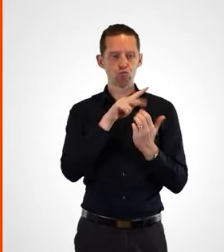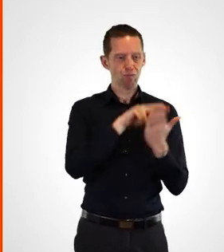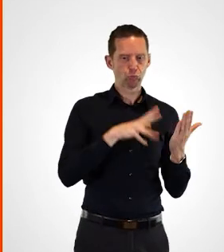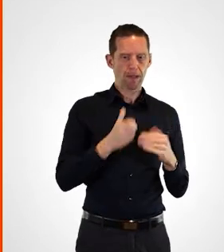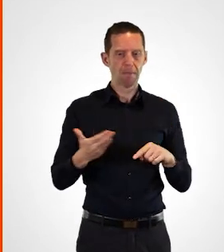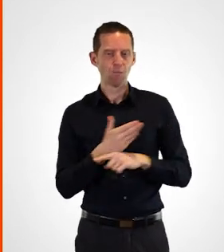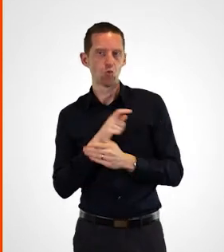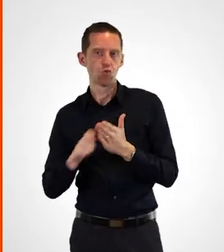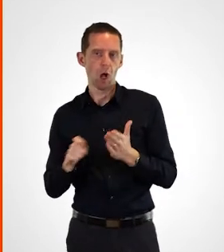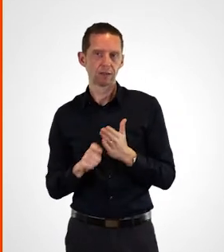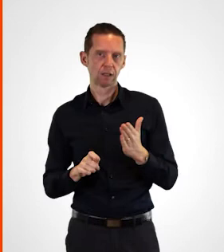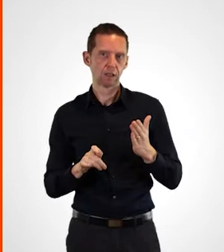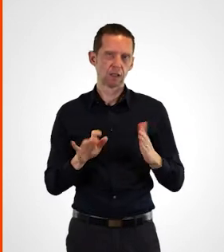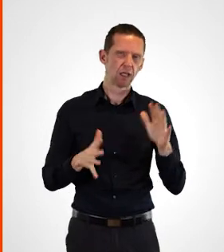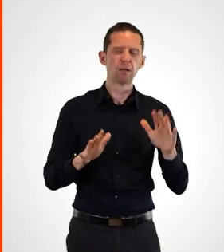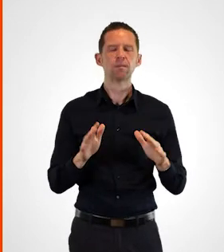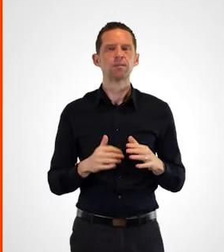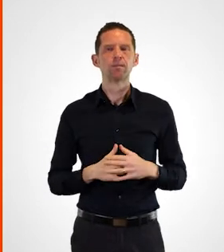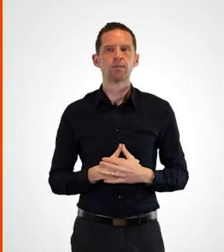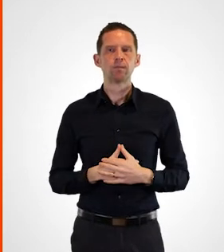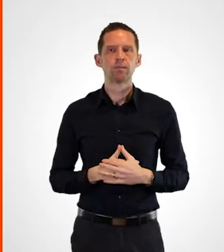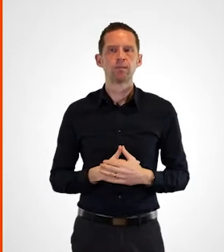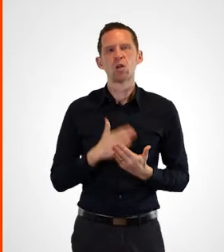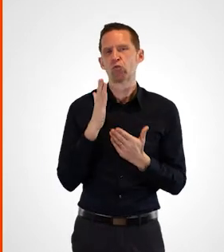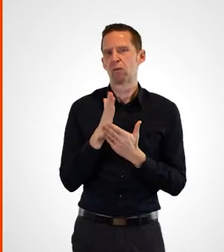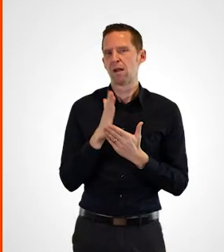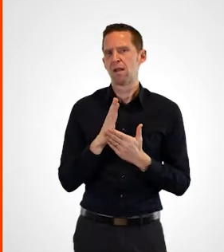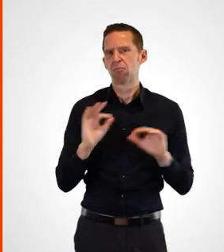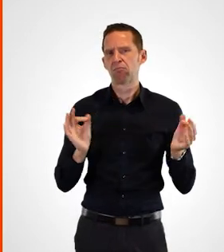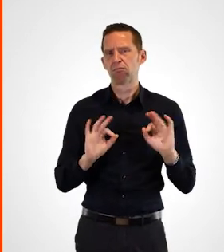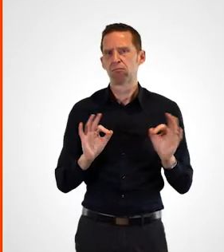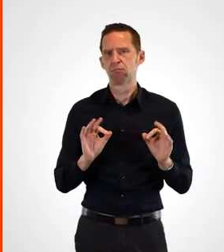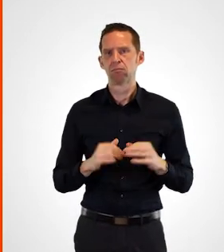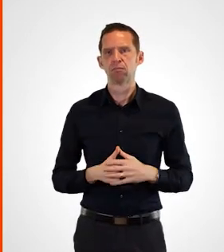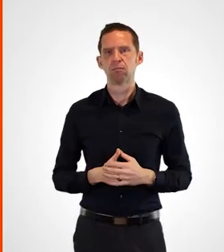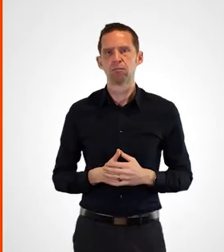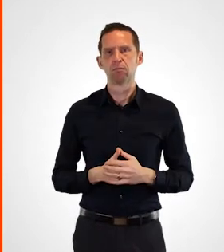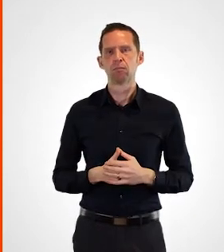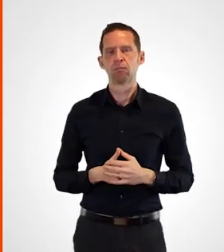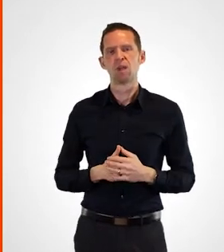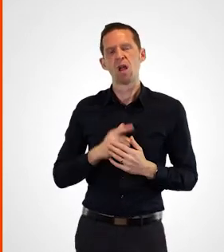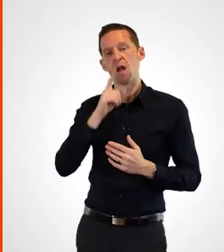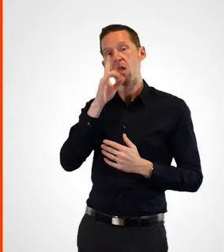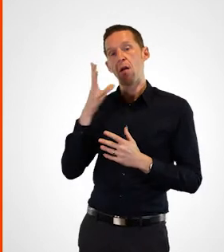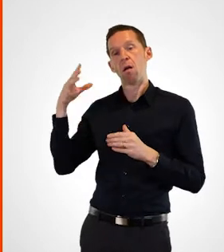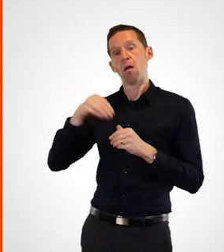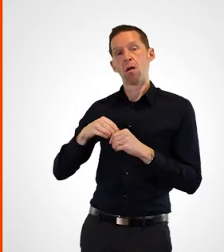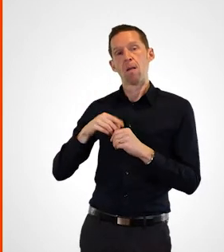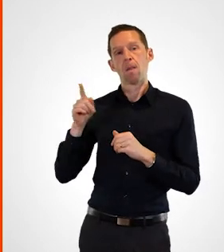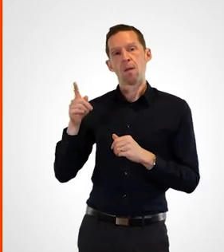before writing oh and now it kind of looks like it does. It really doesn't. There's just an element of the fact that a six-month-old